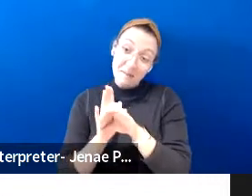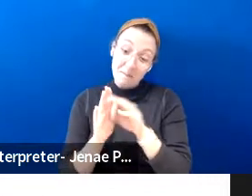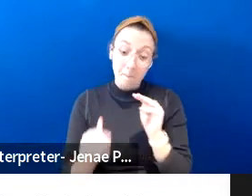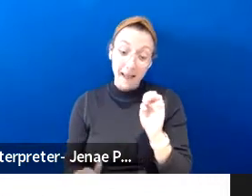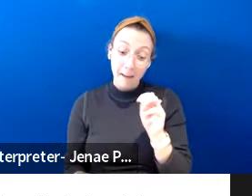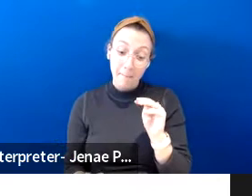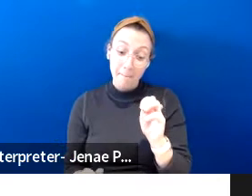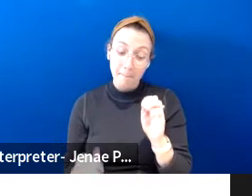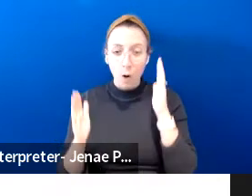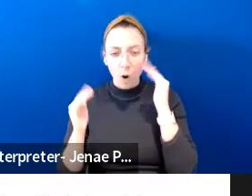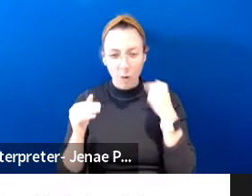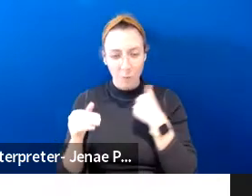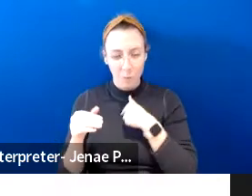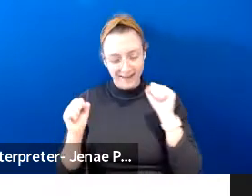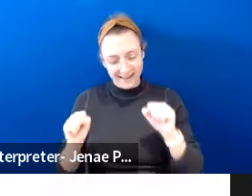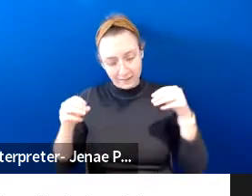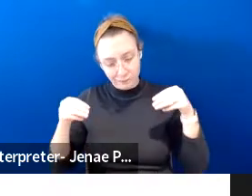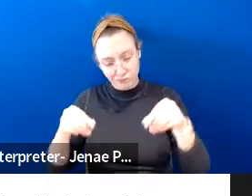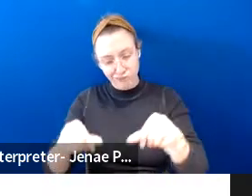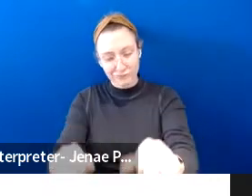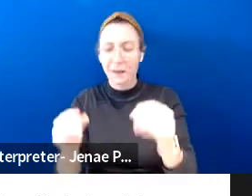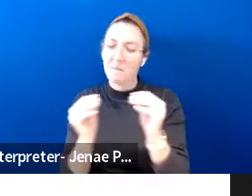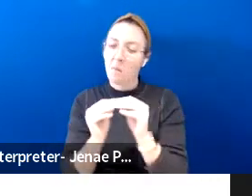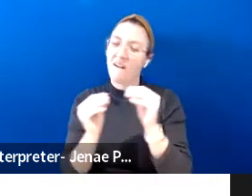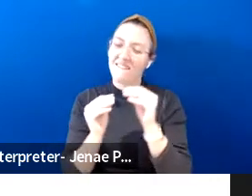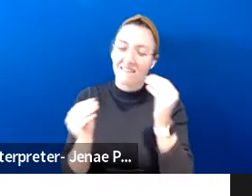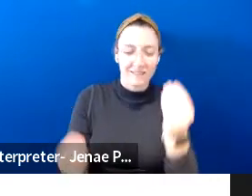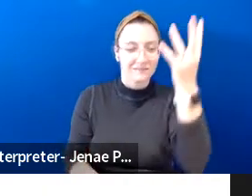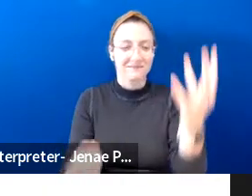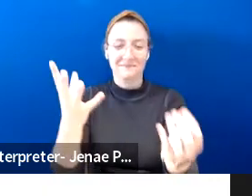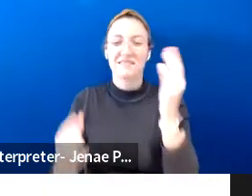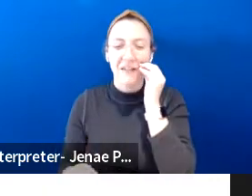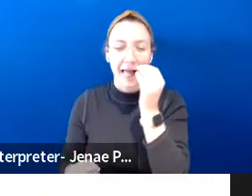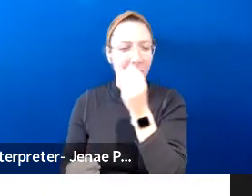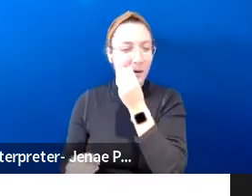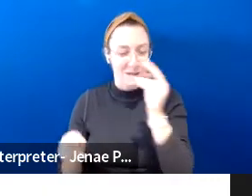or plant more flowers as we're looking forward some things to